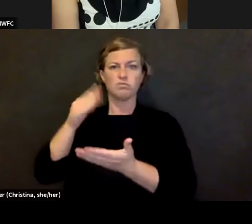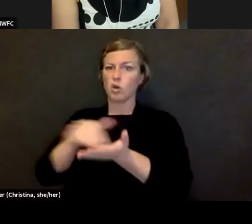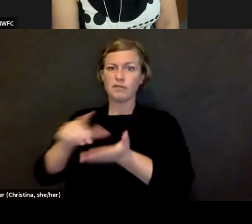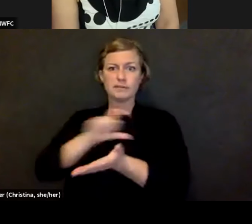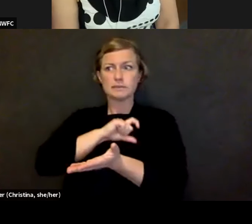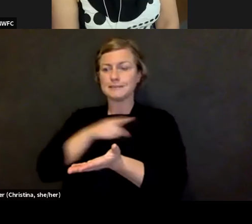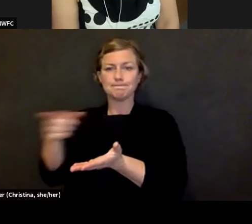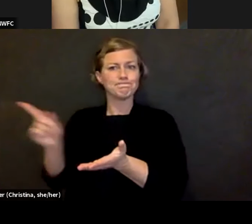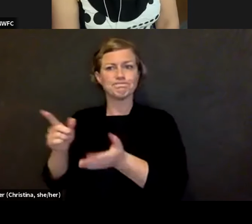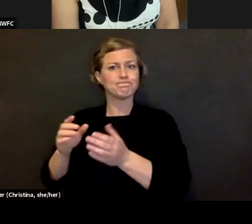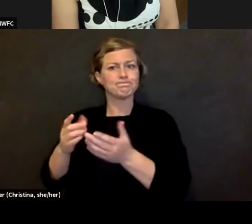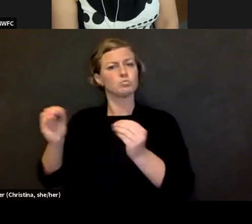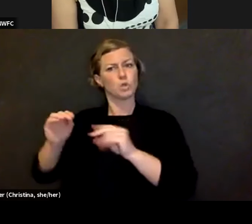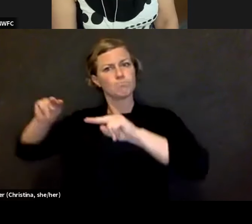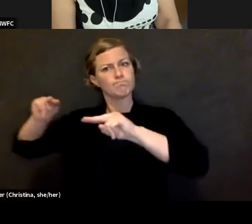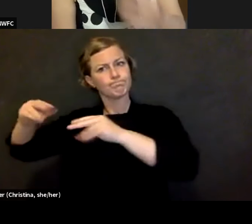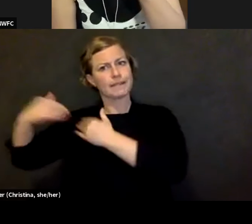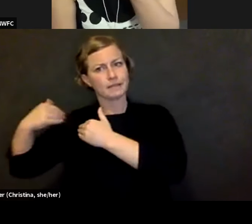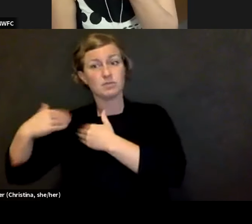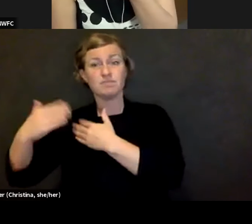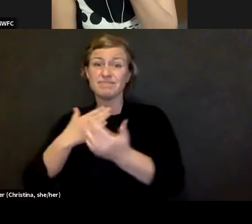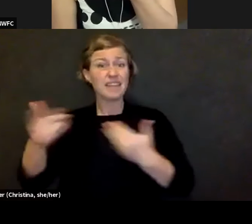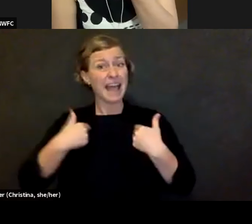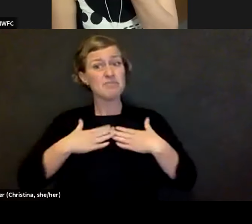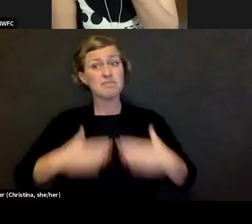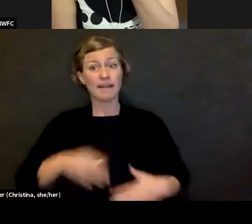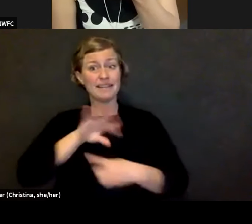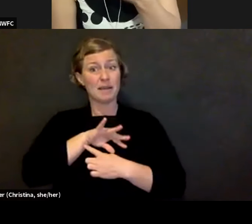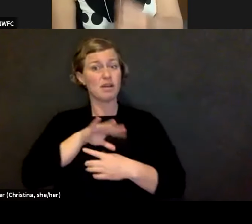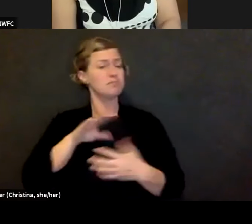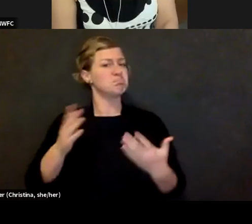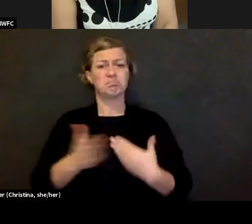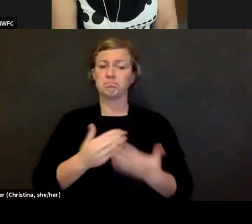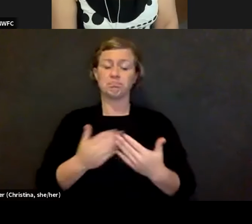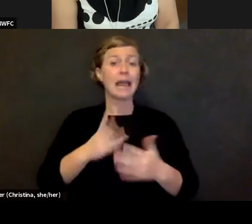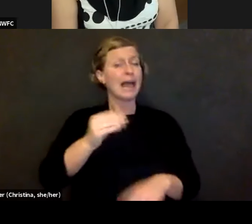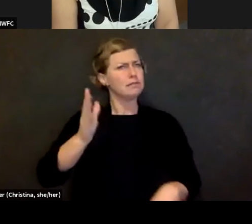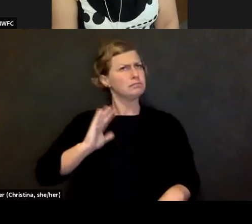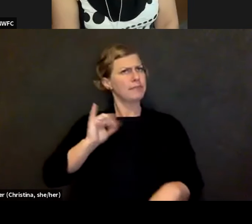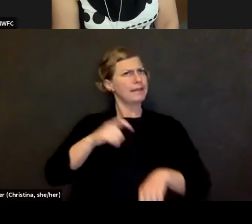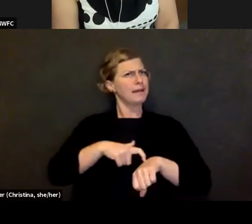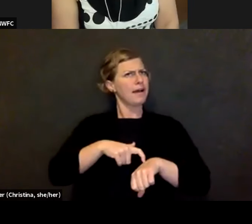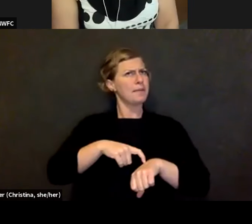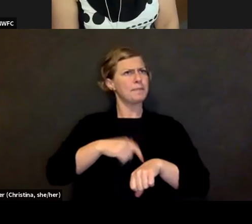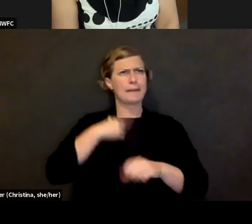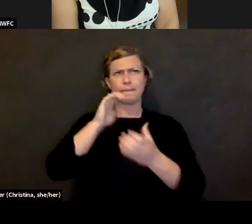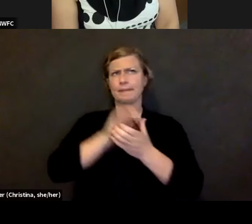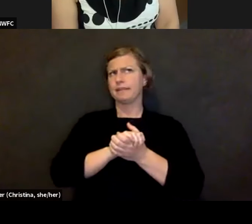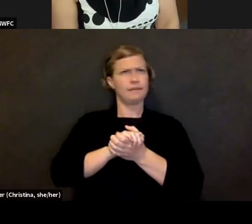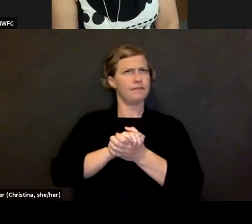police, we like to live stream it because there has to be some accountability there and we know that the police aren't always going to be held